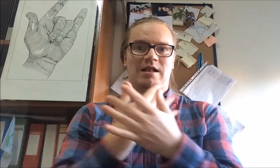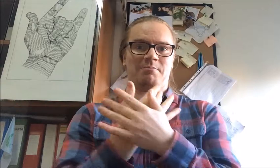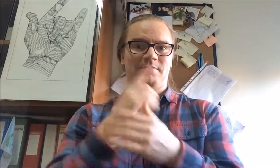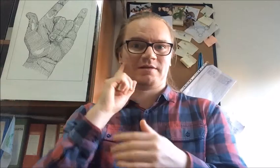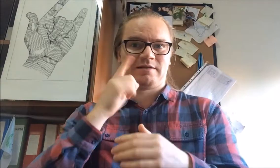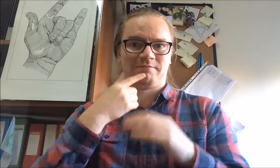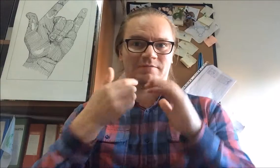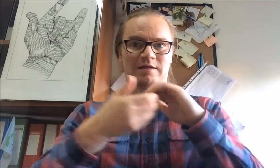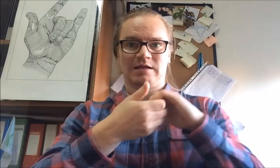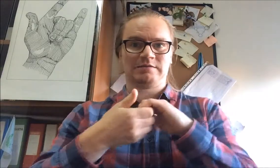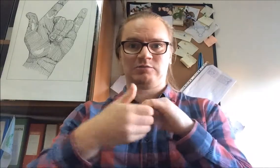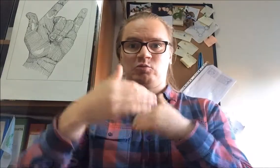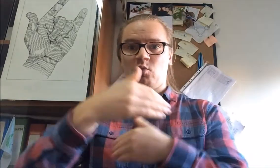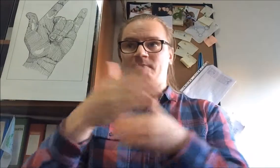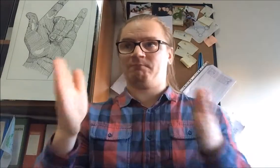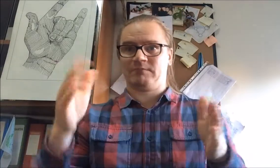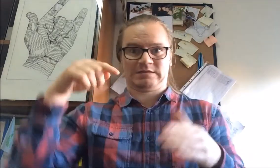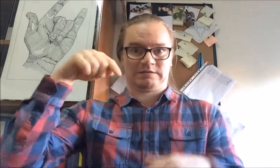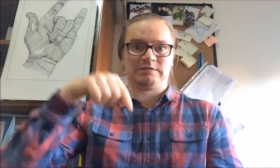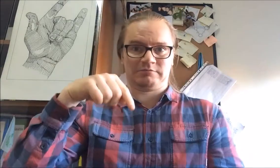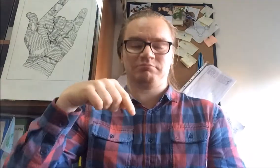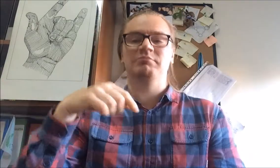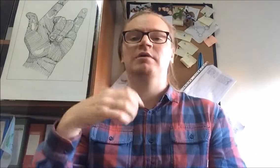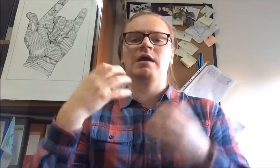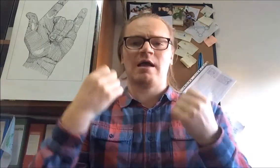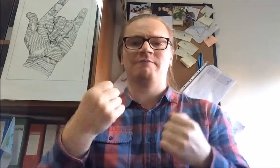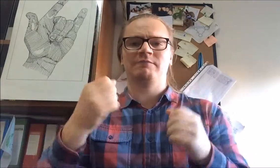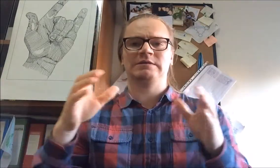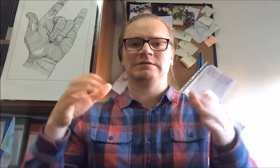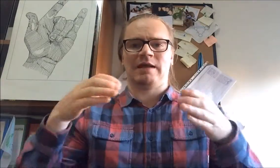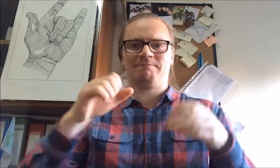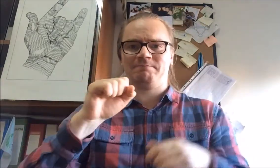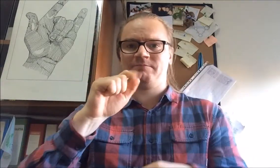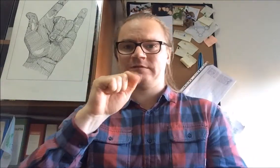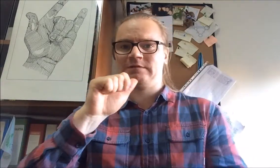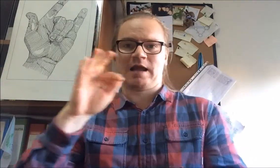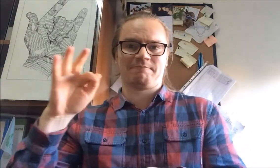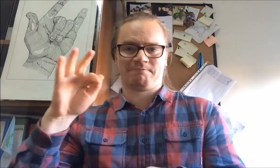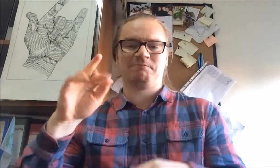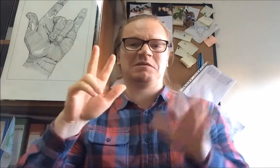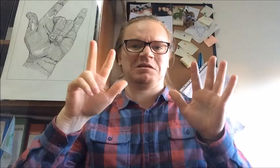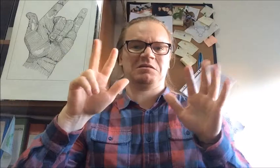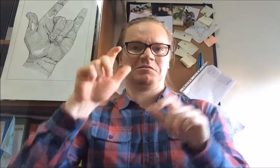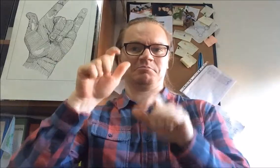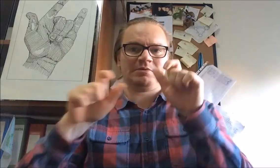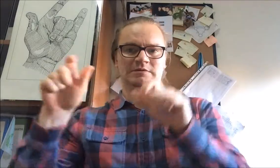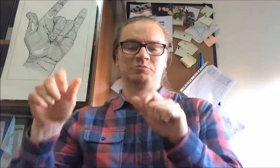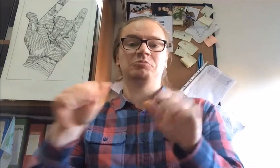I´m in the ANAD office. ANAD have eight employees on the staff.